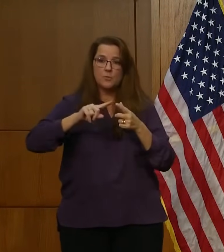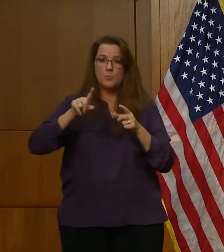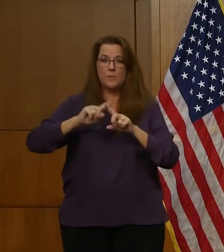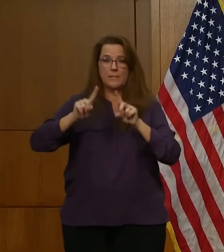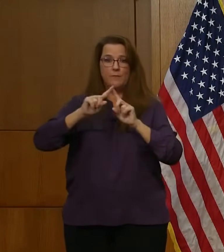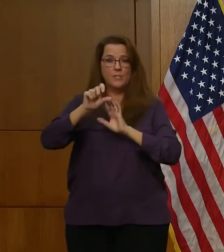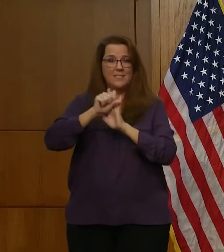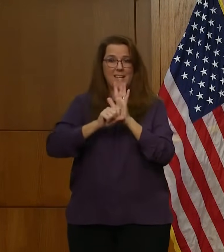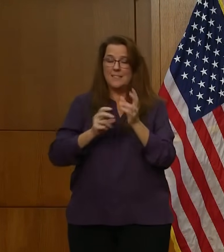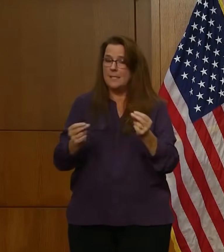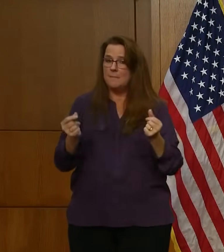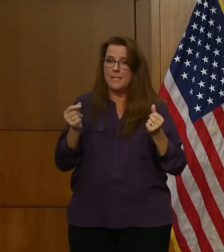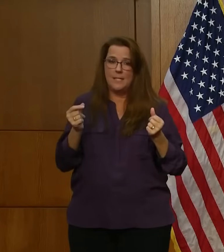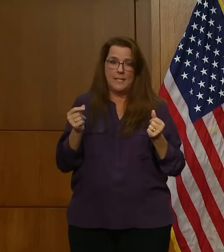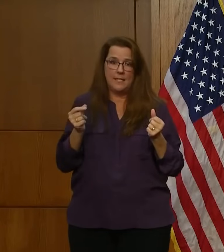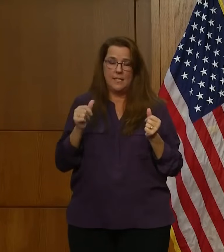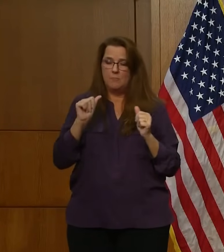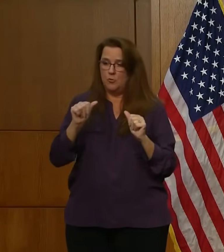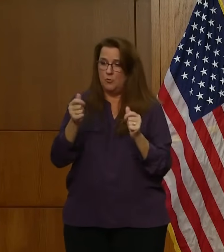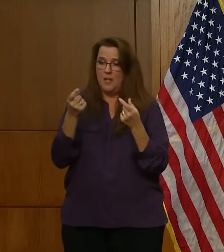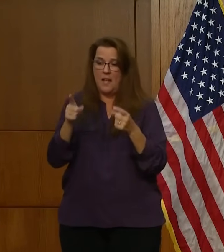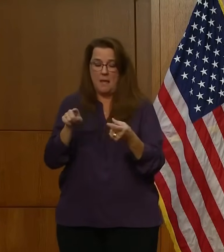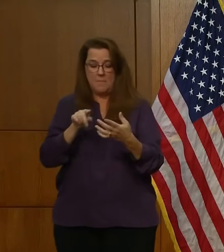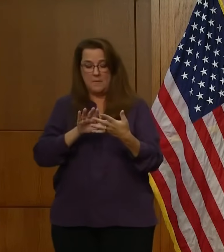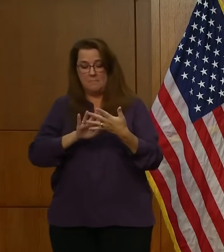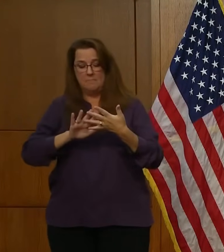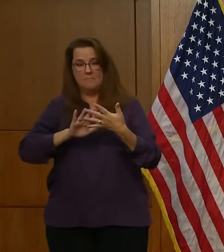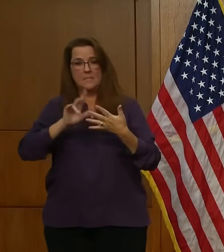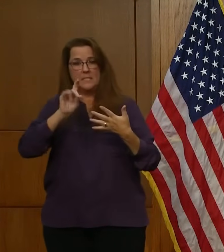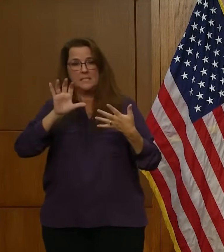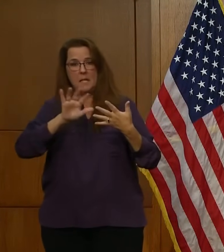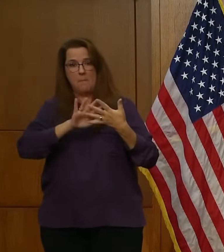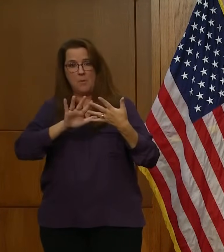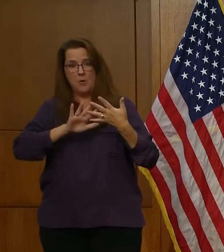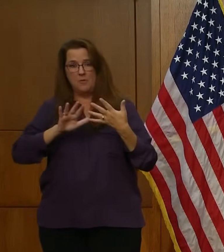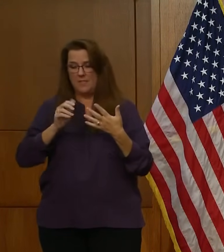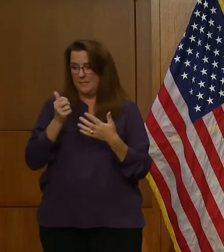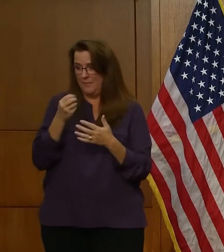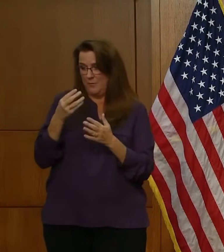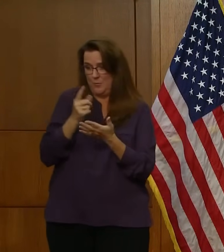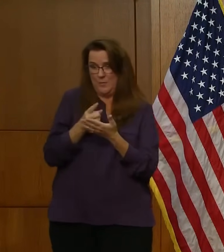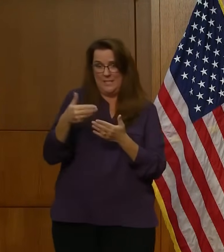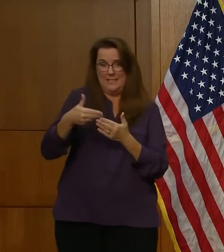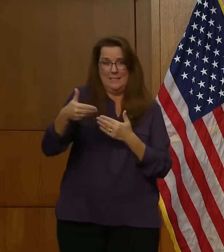DOSES WILL SHIP TO THE STATES IMMEDIATELY. THIS COULD HAPPEN